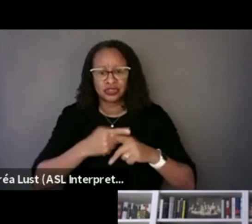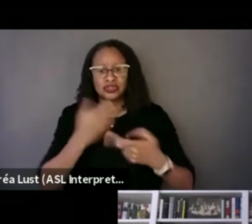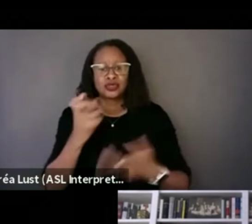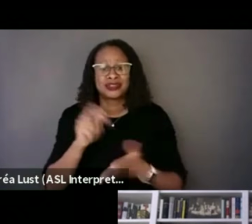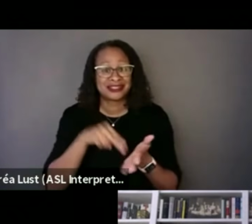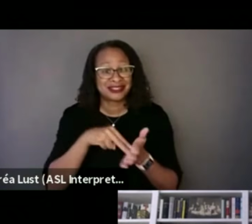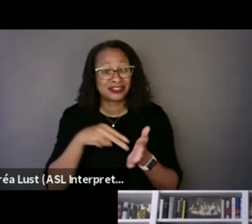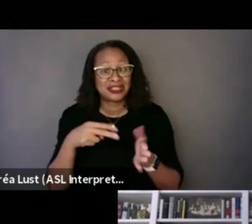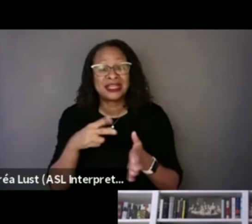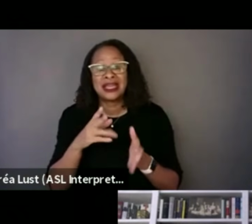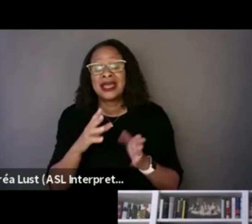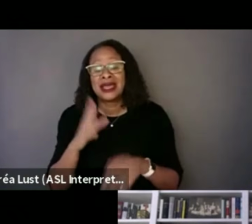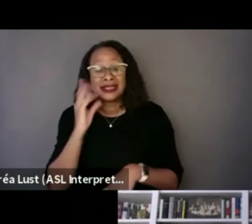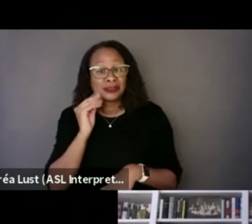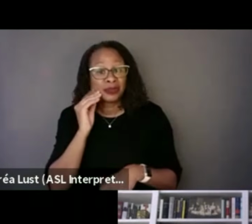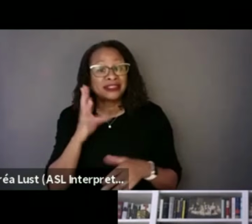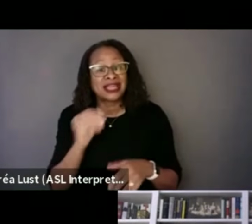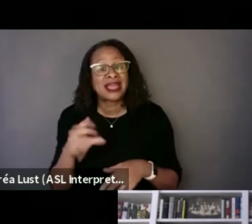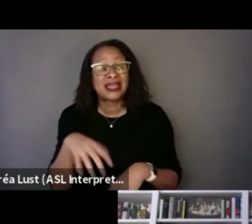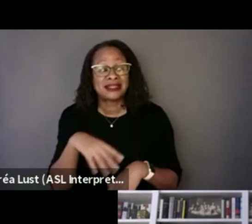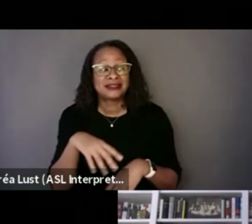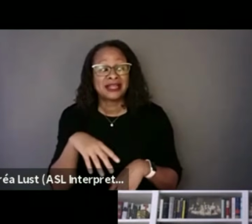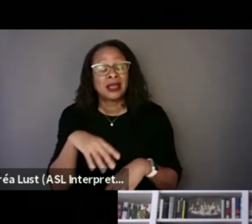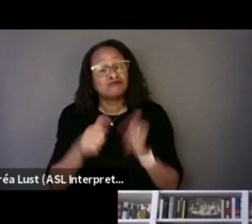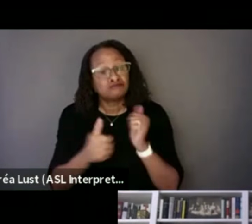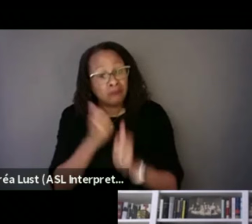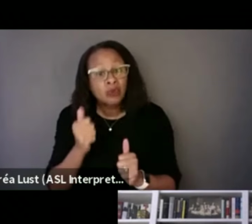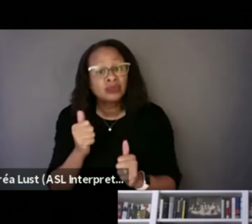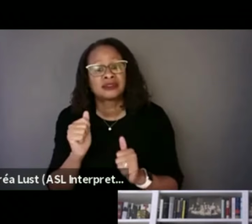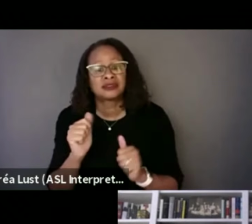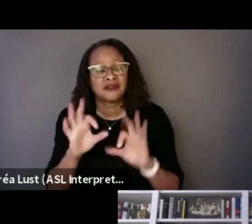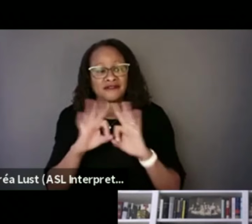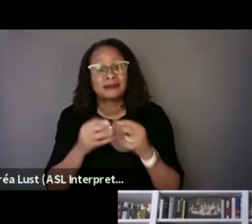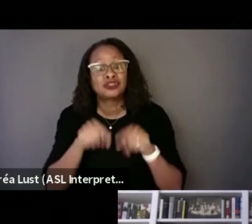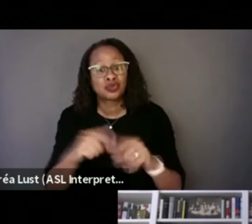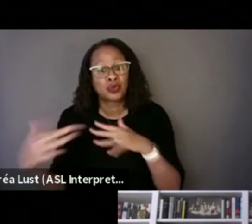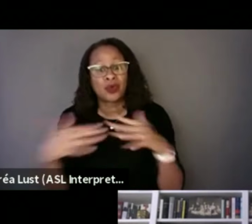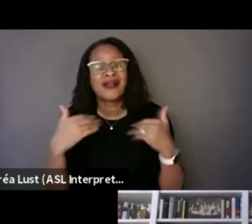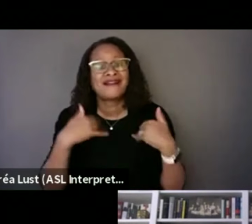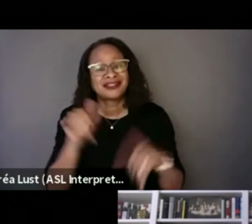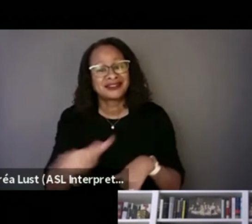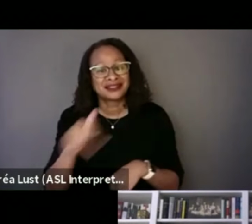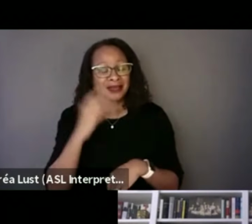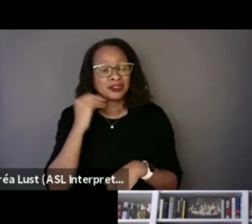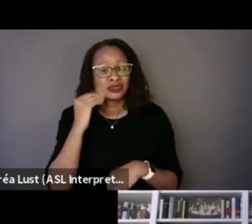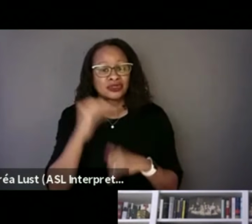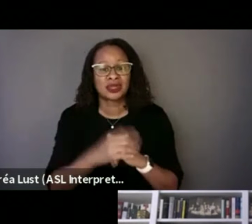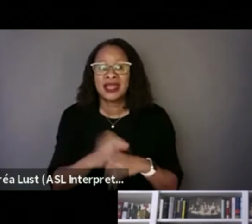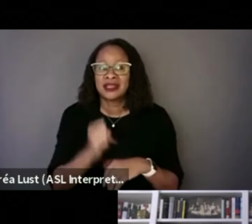and actually to the experience of families fleeing war. And so, there were some dynamics of children taking on adult responsibilities,